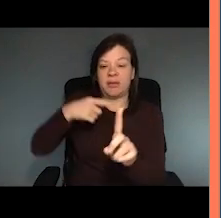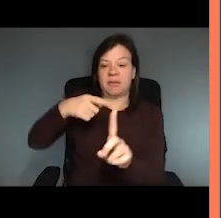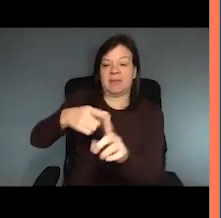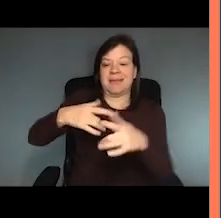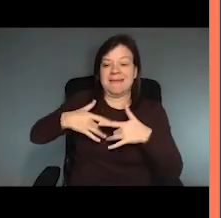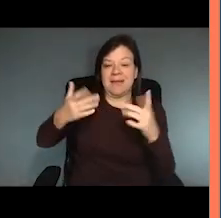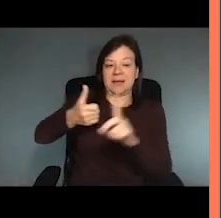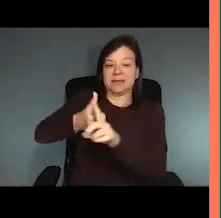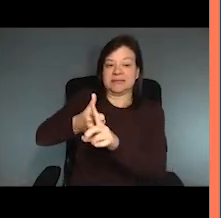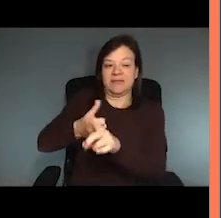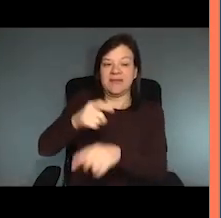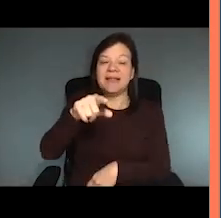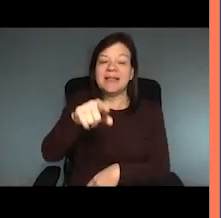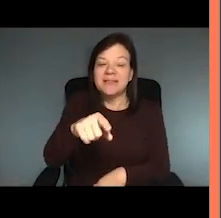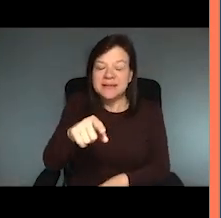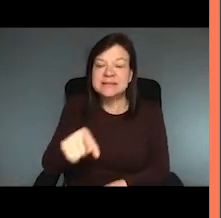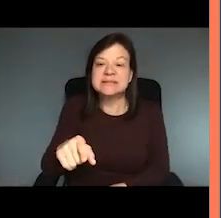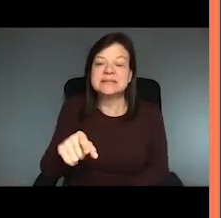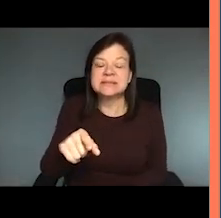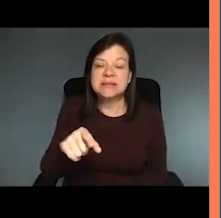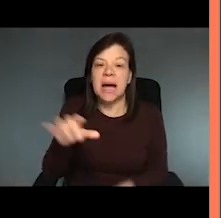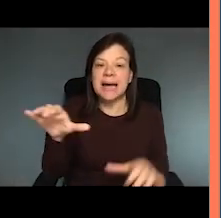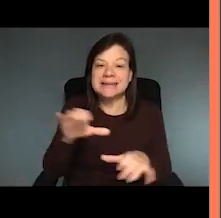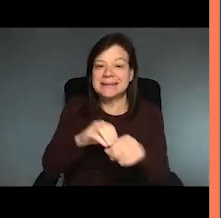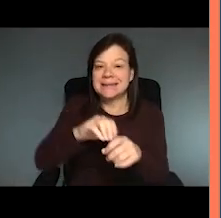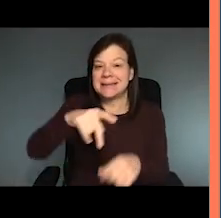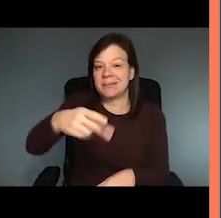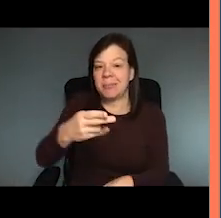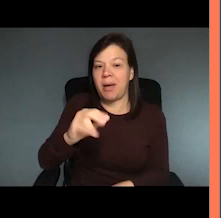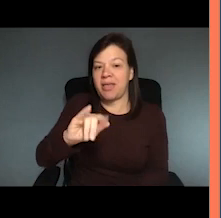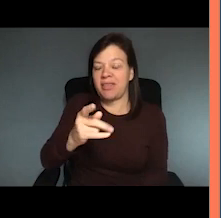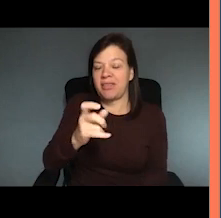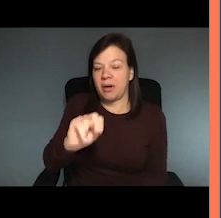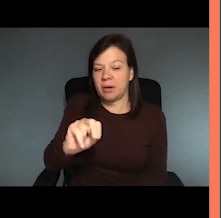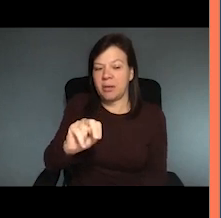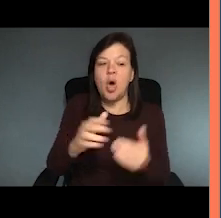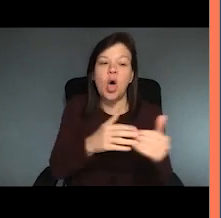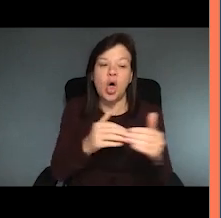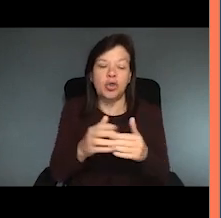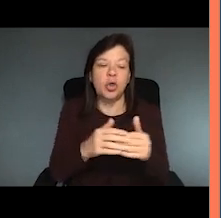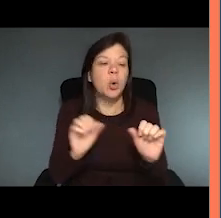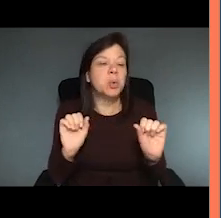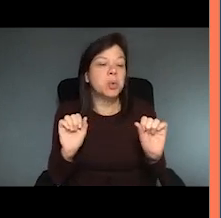I DID ALL OF THIS IN PYTHON SPECIFICALLY, THOUGH THIS